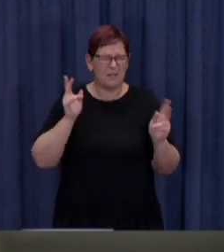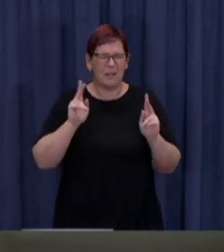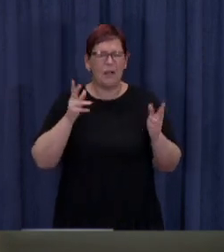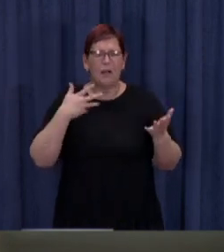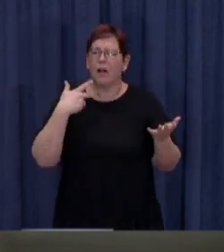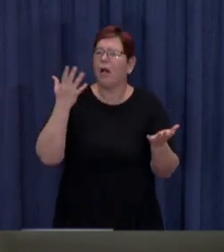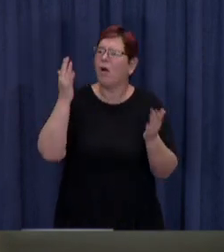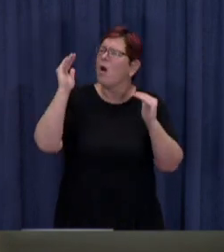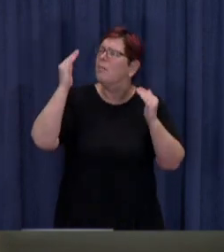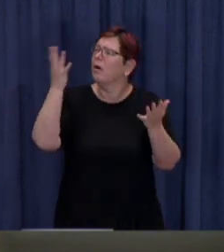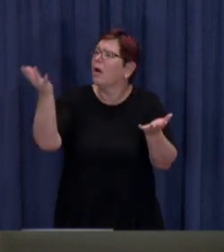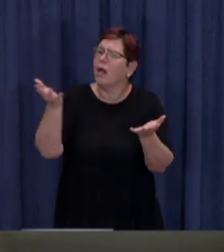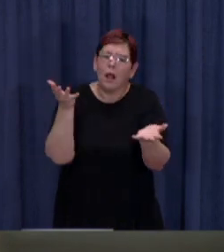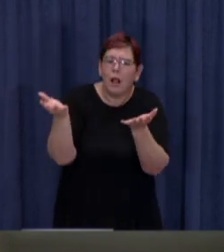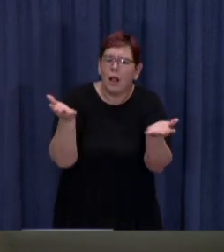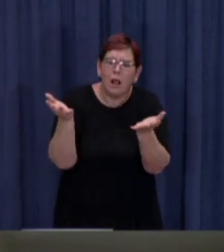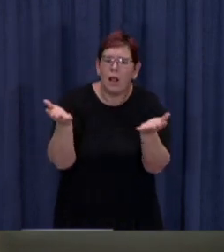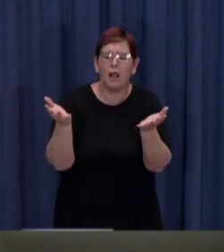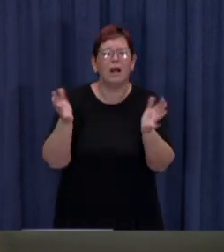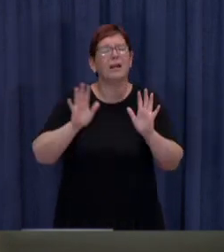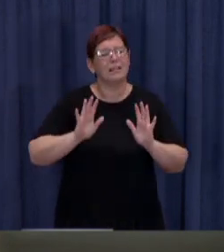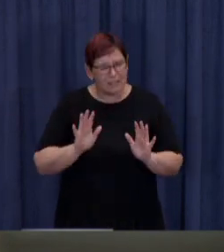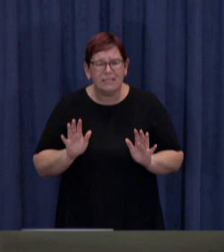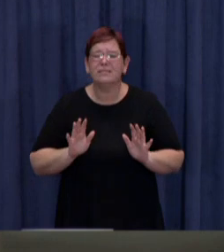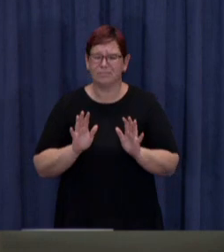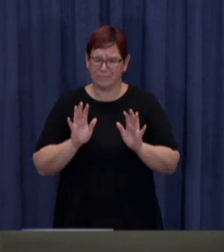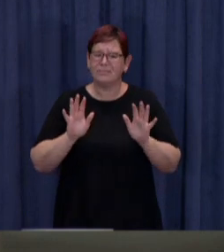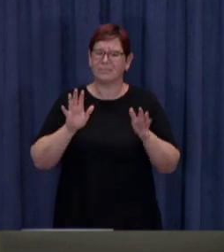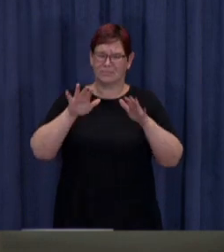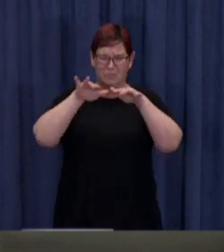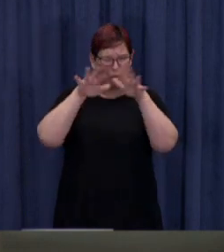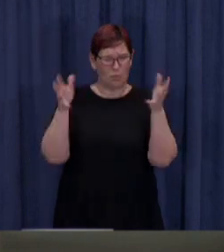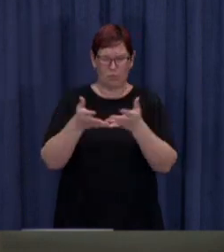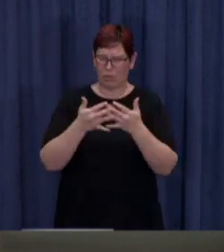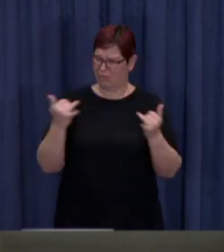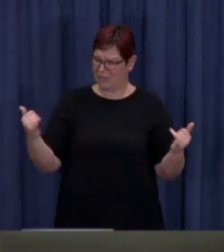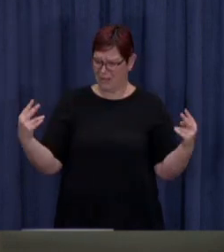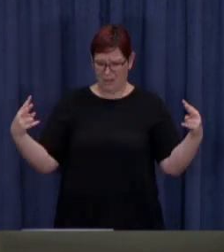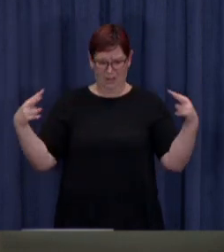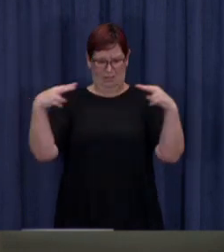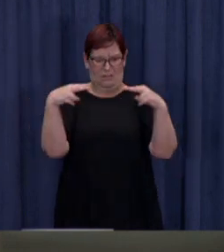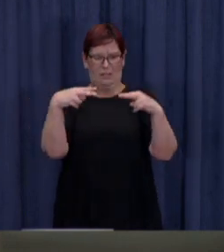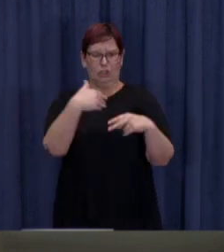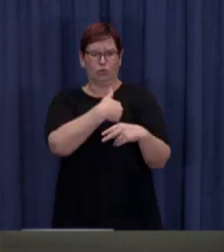we're strong we're admired around the world for the way in which we support each other as a city let's double down